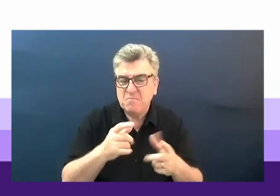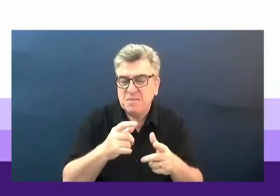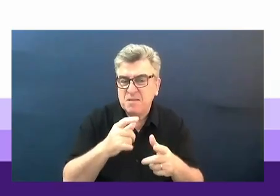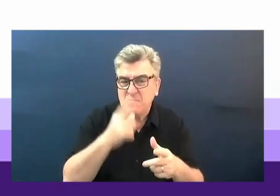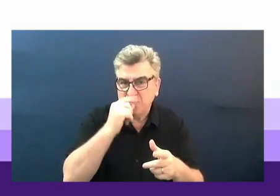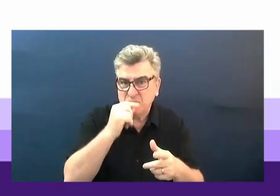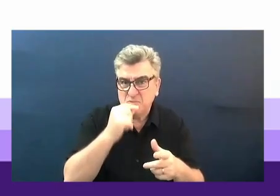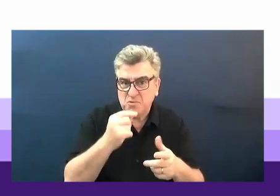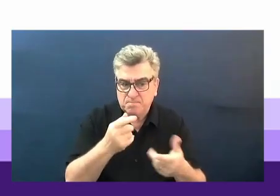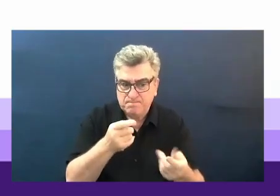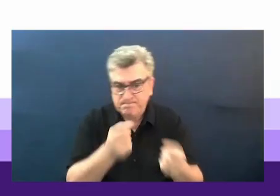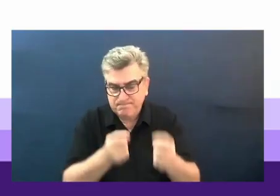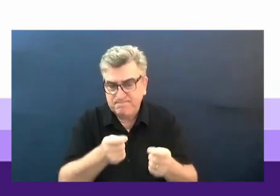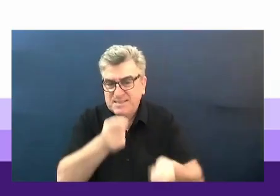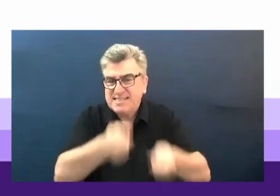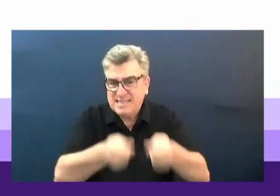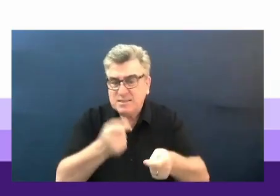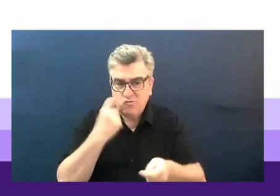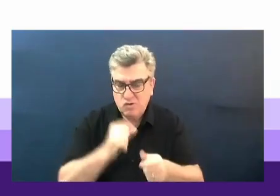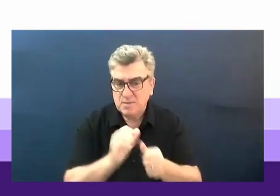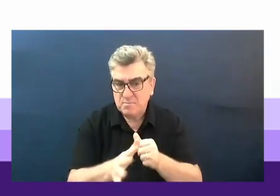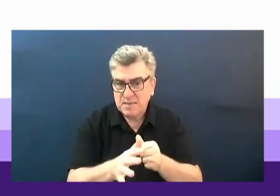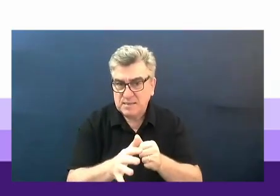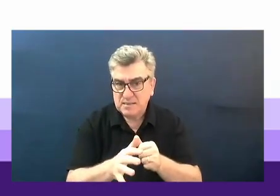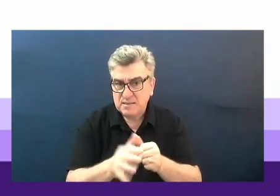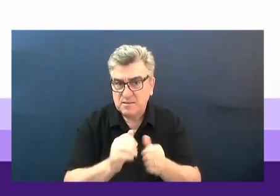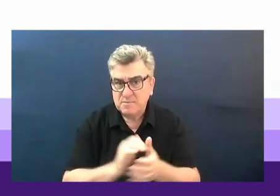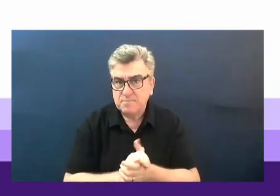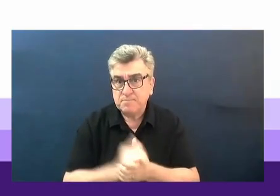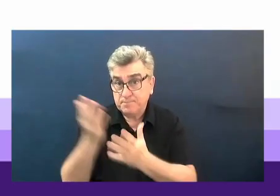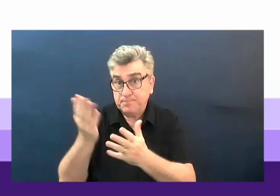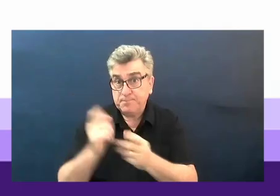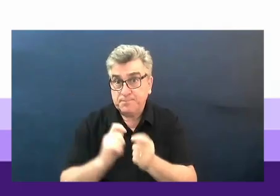Really what we need to build is bespoke models of care that look at multidisciplinary